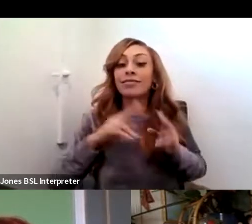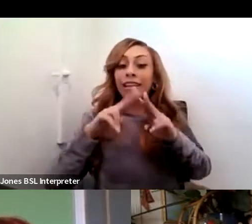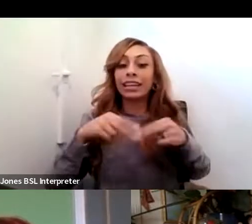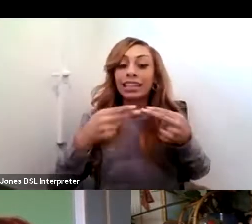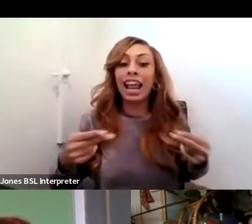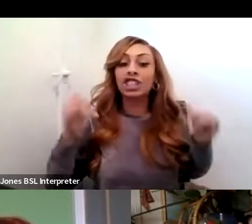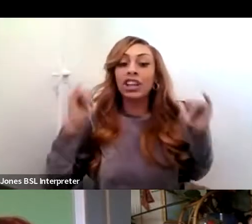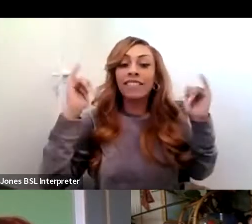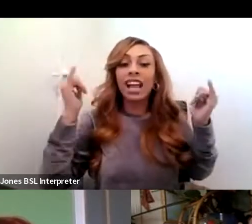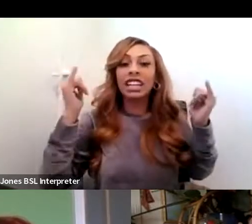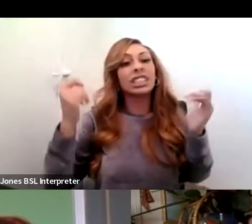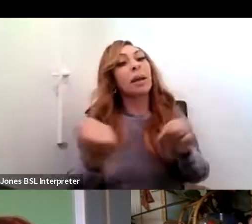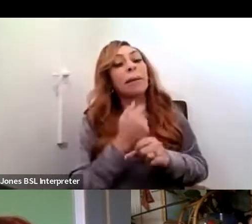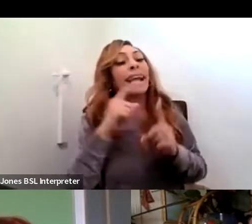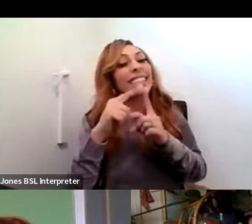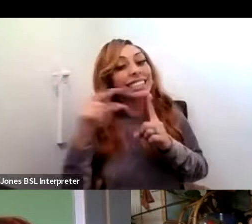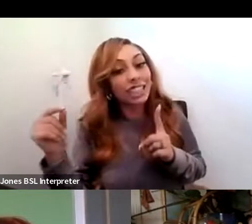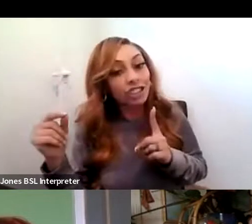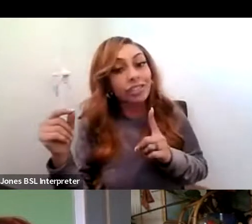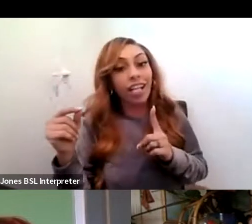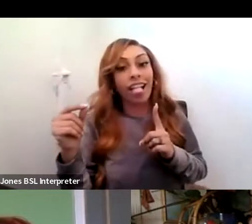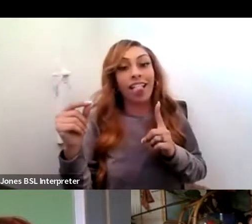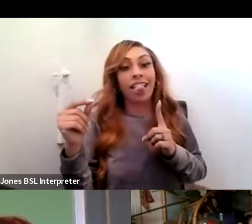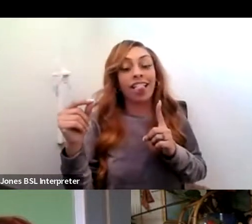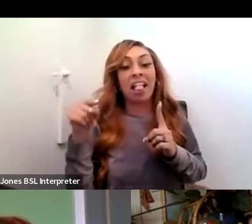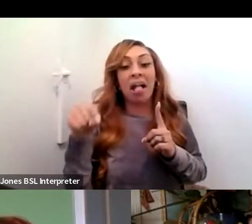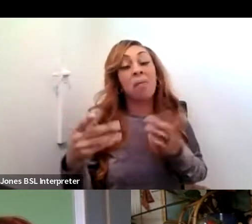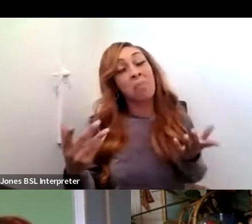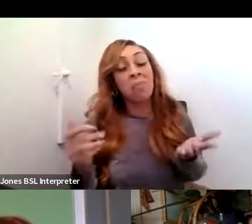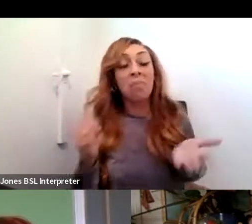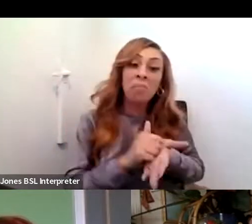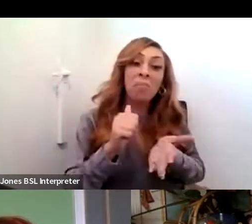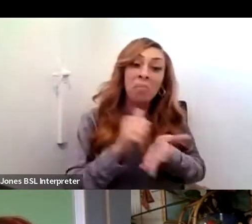Because it seemed appropriate. And we did that, and then somehow